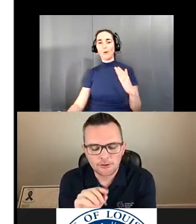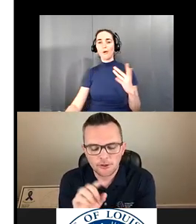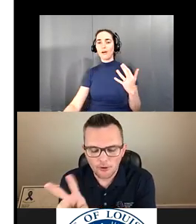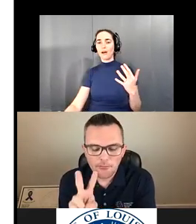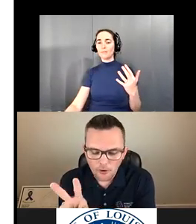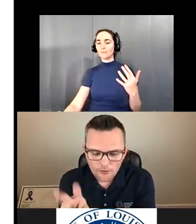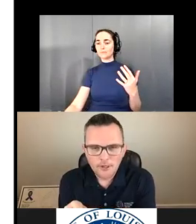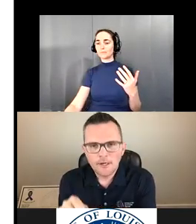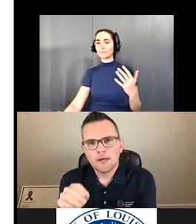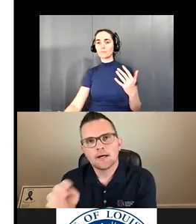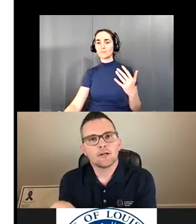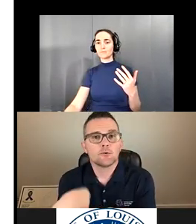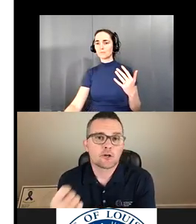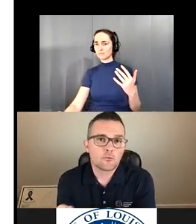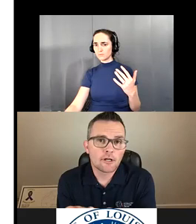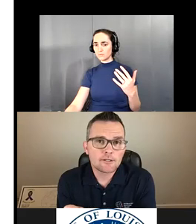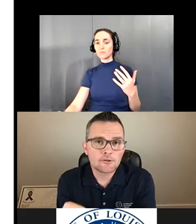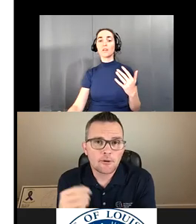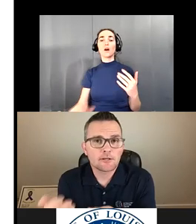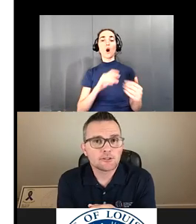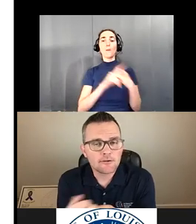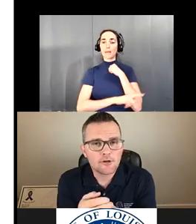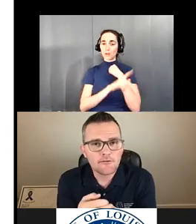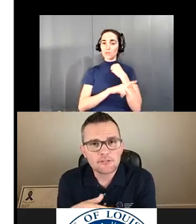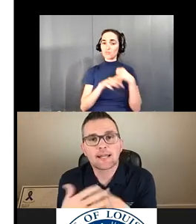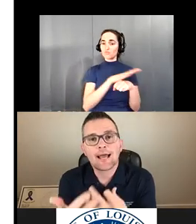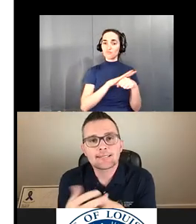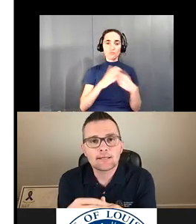you can go to both, and you would turn one into the Parish Sheriff's office and ask them